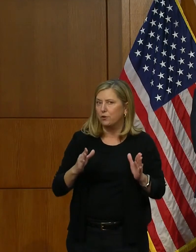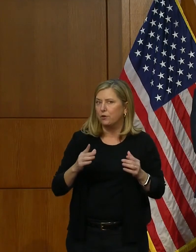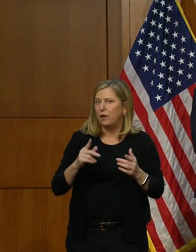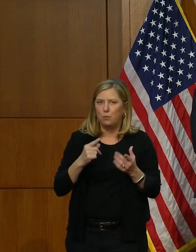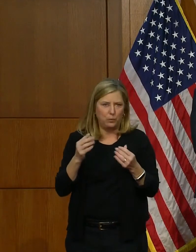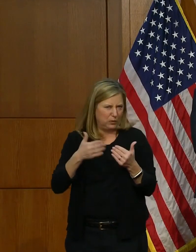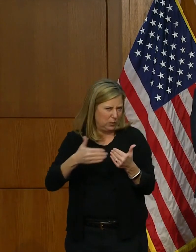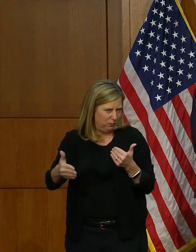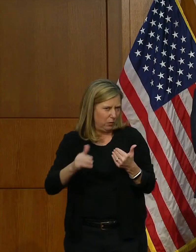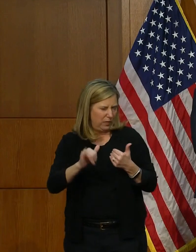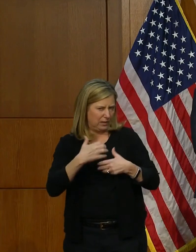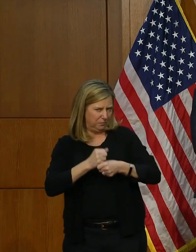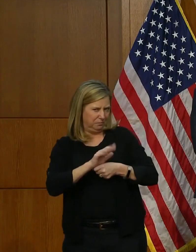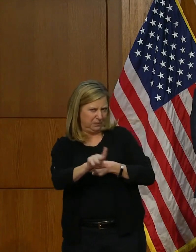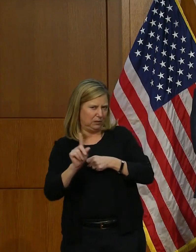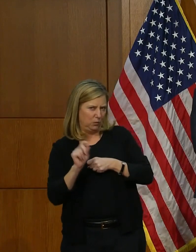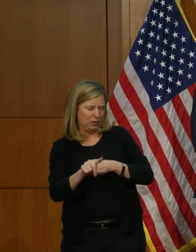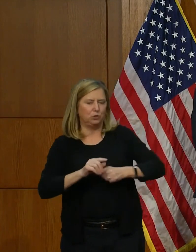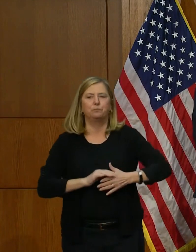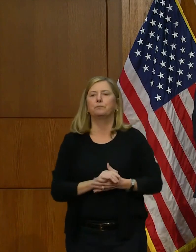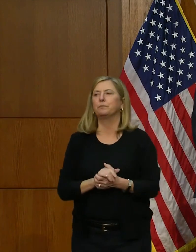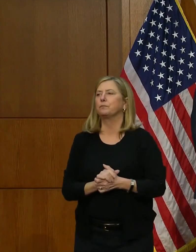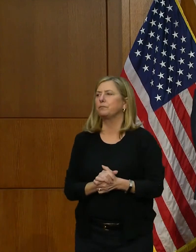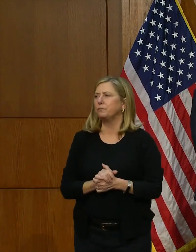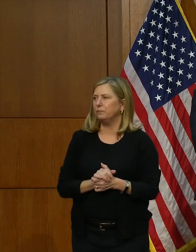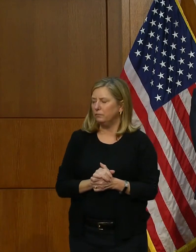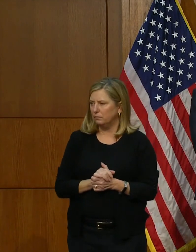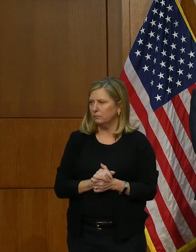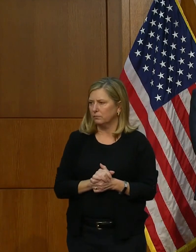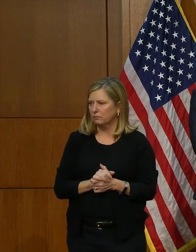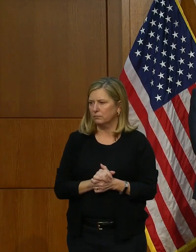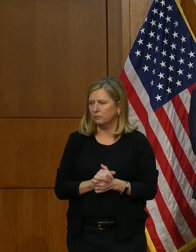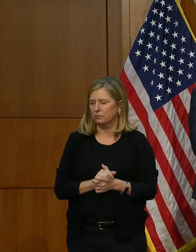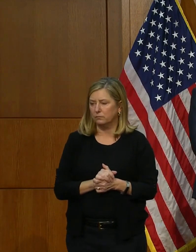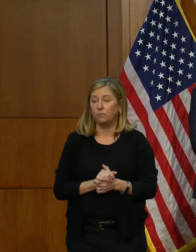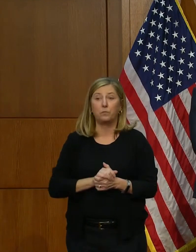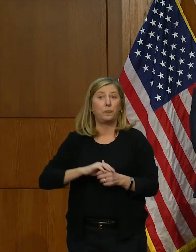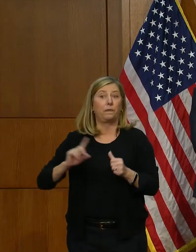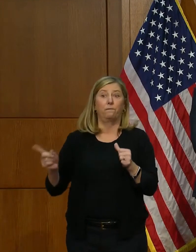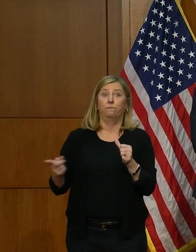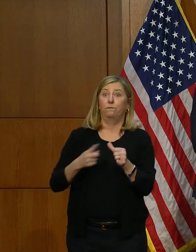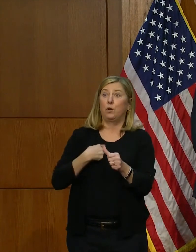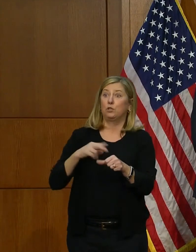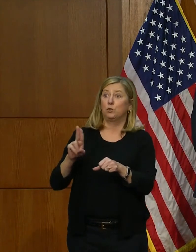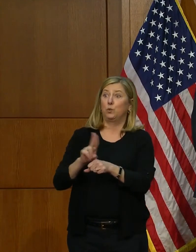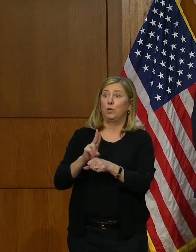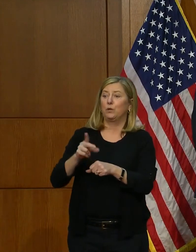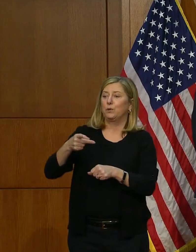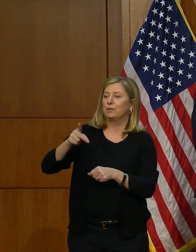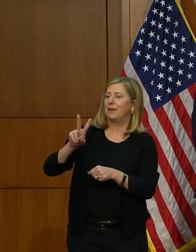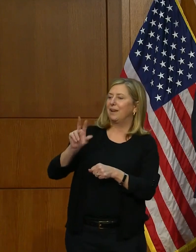WITH A VENDOR? AND WHAT'S THE